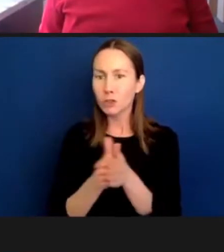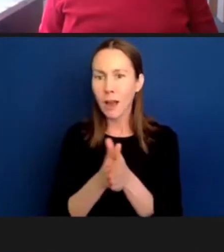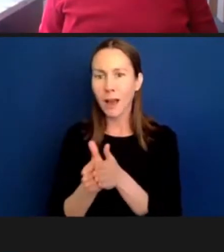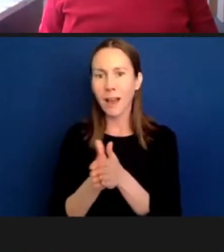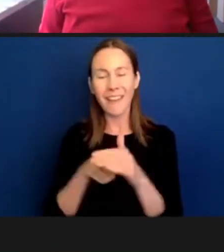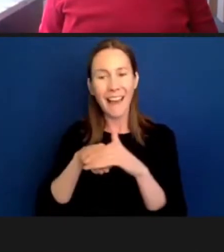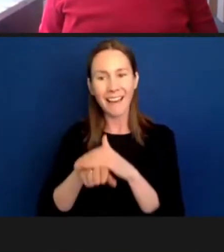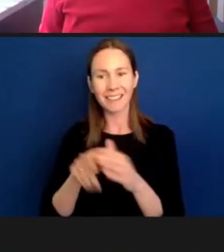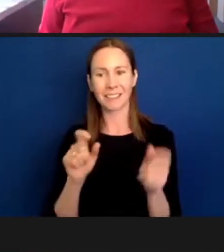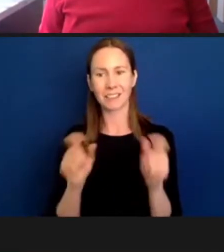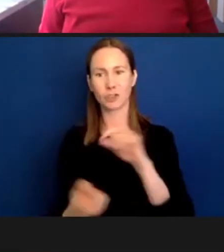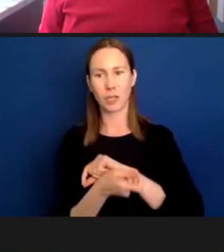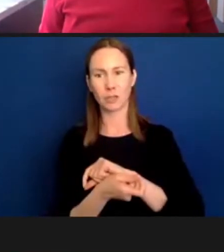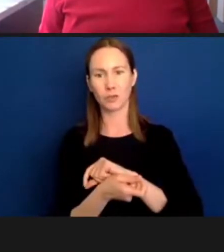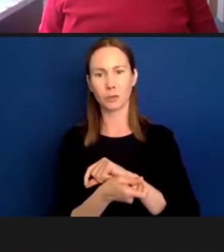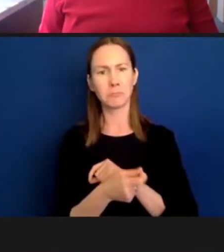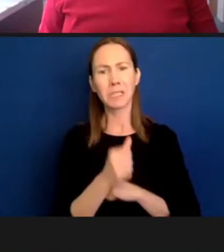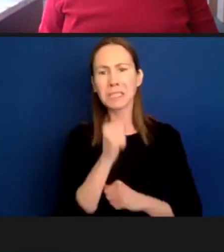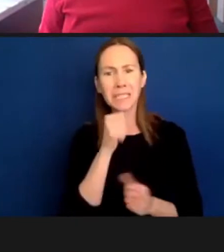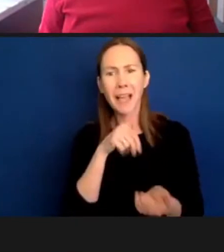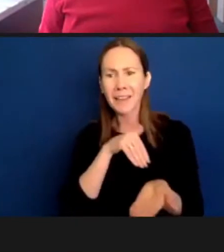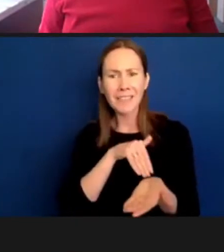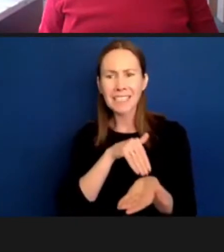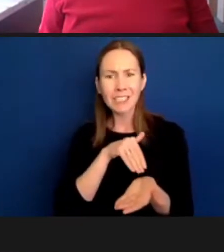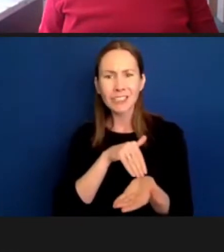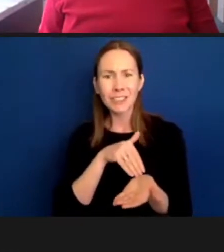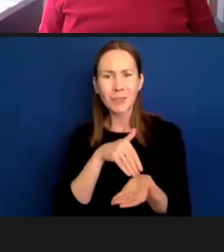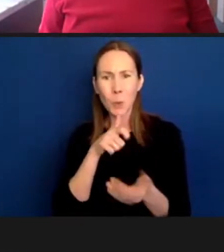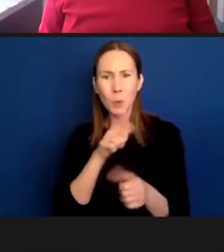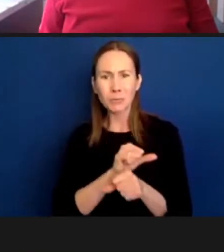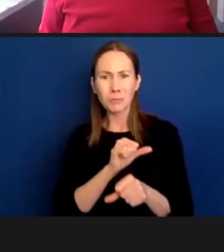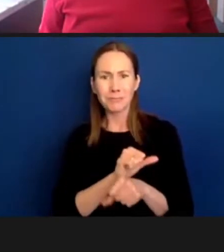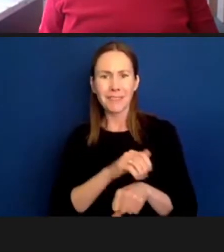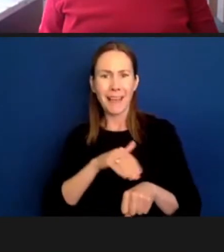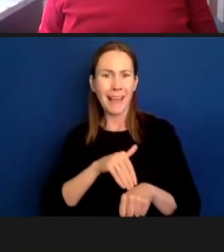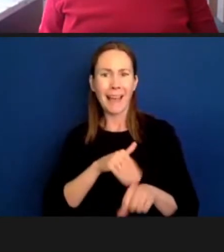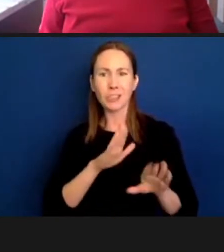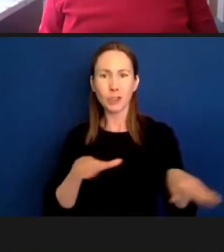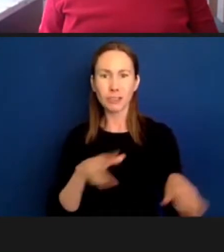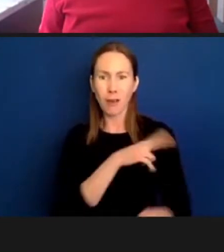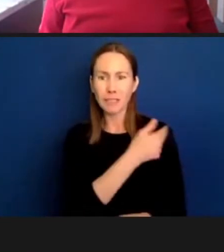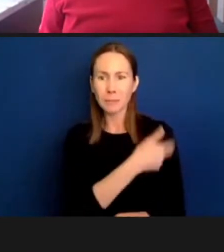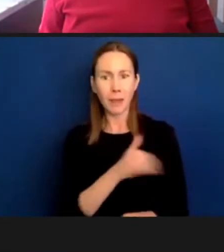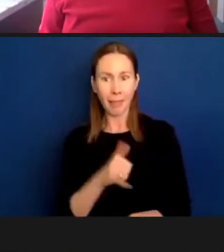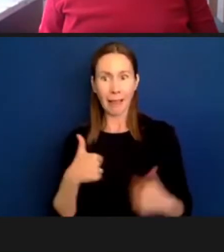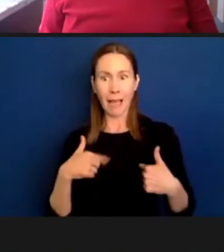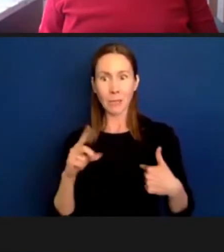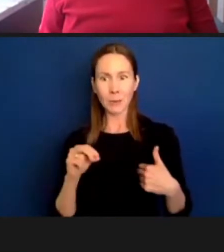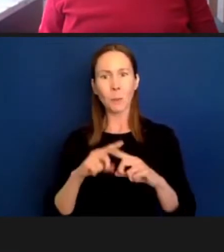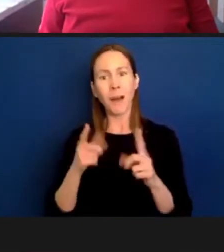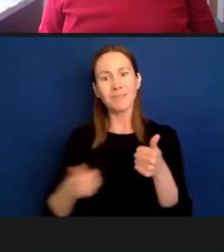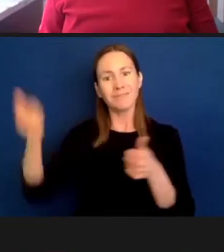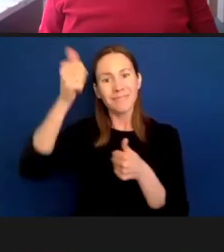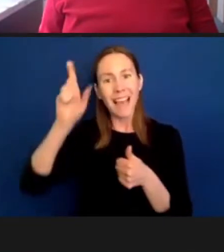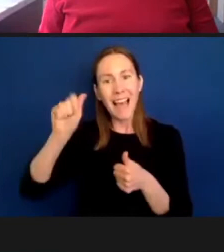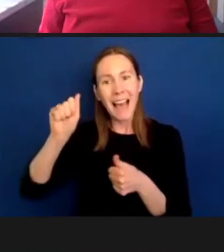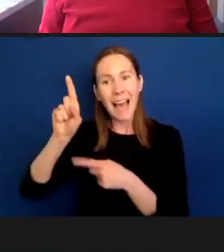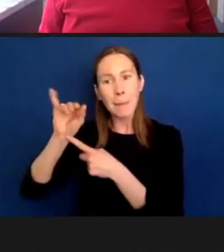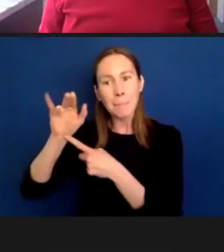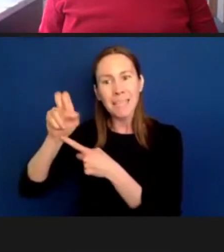So it's not a physician practicing at a children hospital, like I do, but it's the administrators that can make those changes happen.